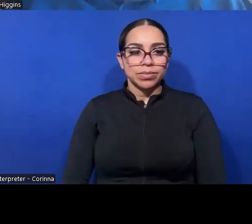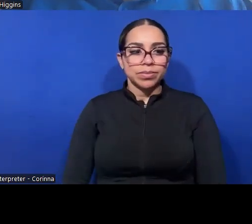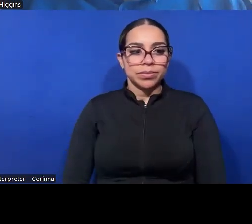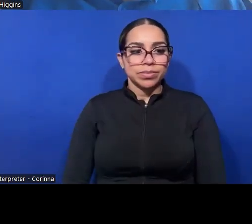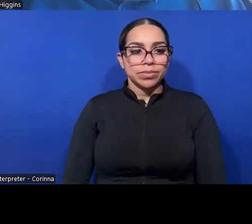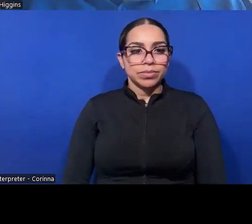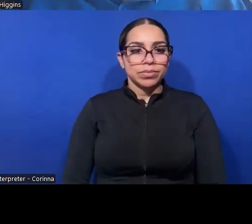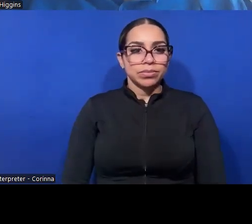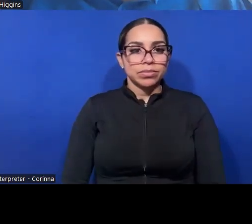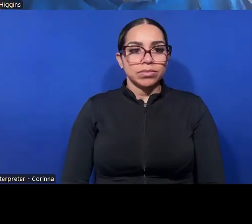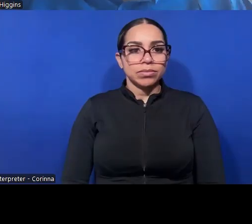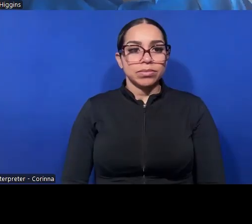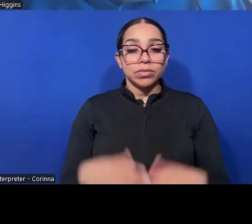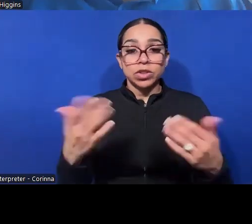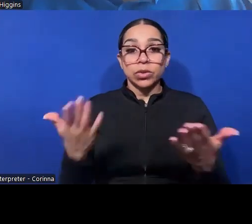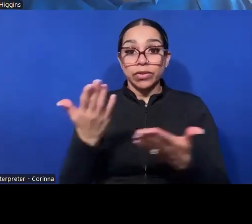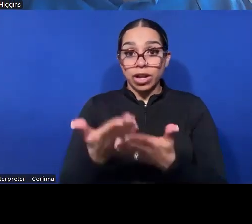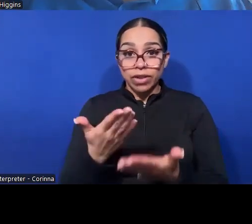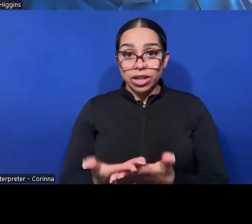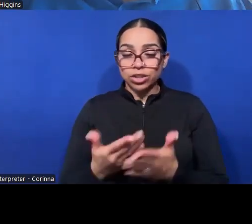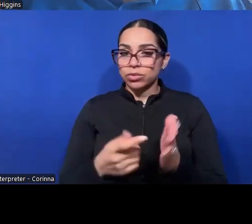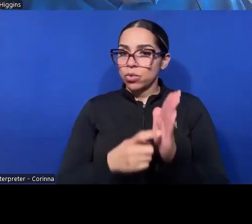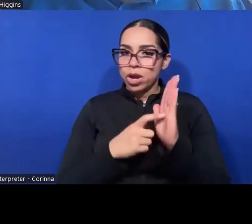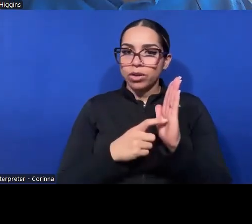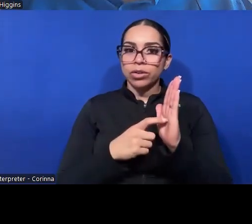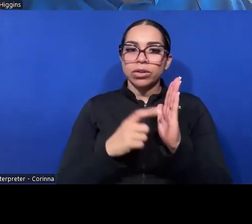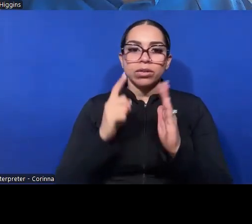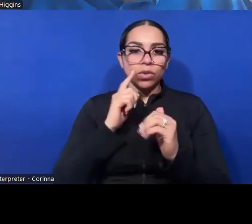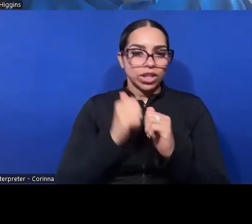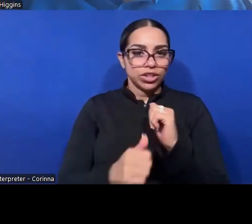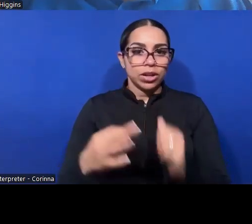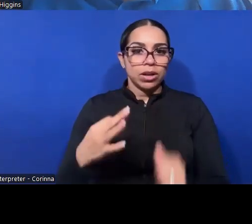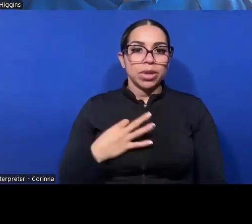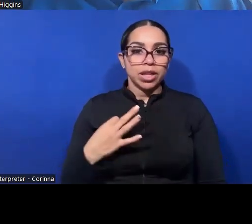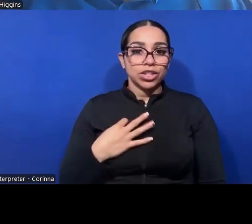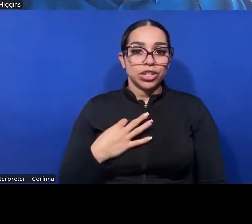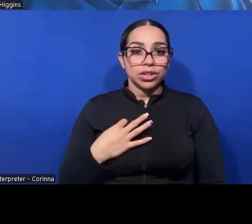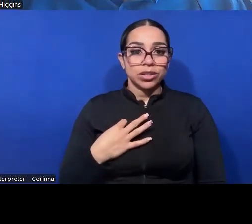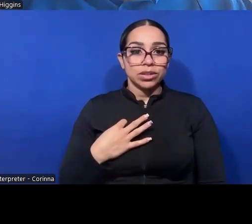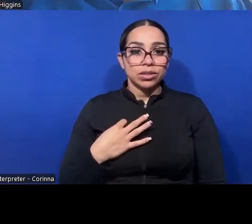So verification is required at each application and at each redeterm, each,